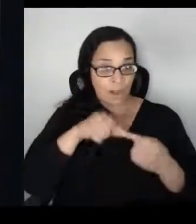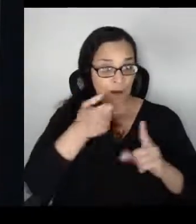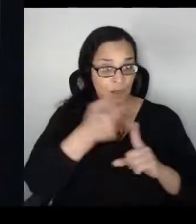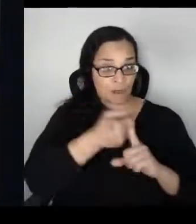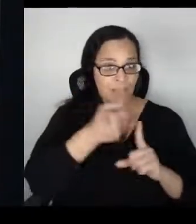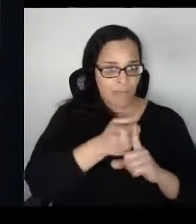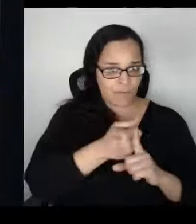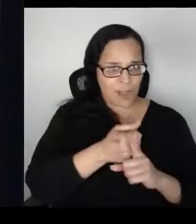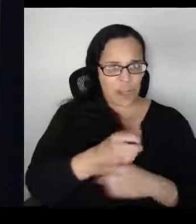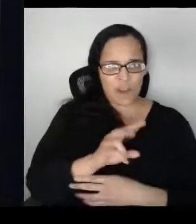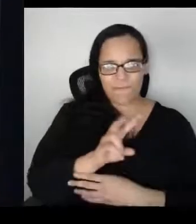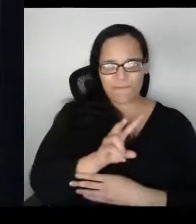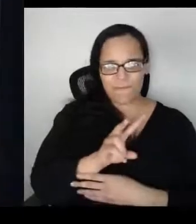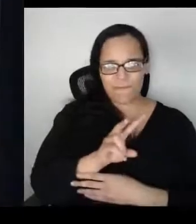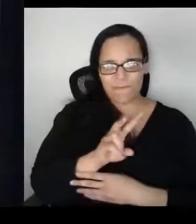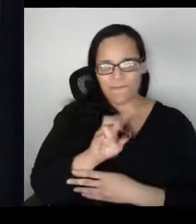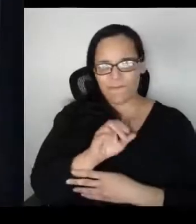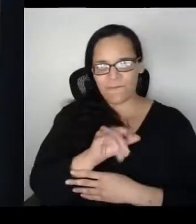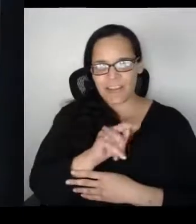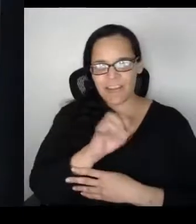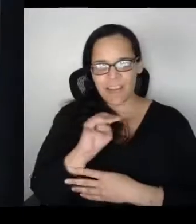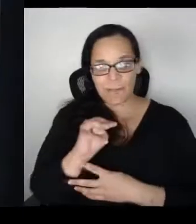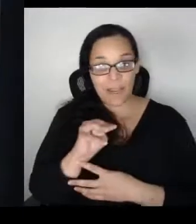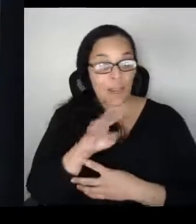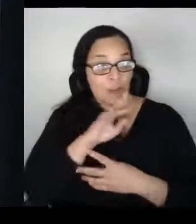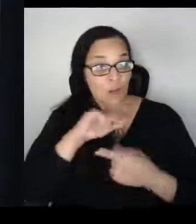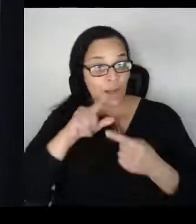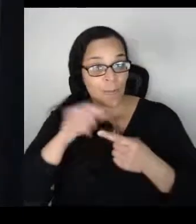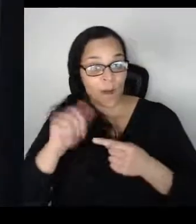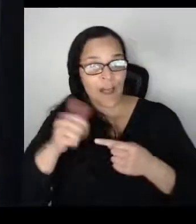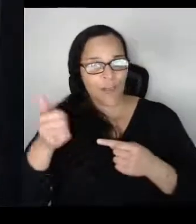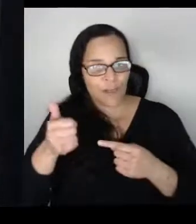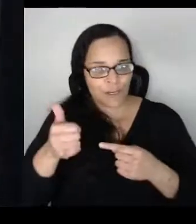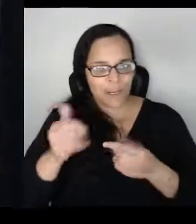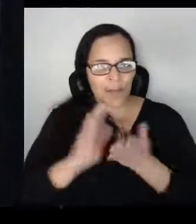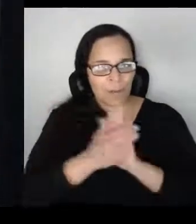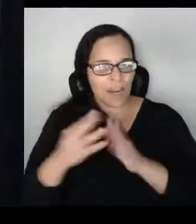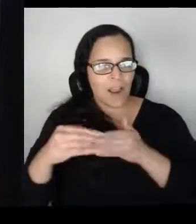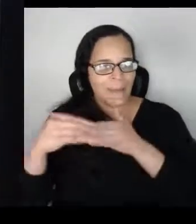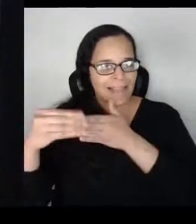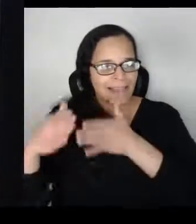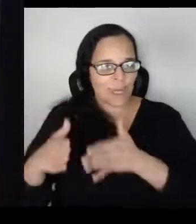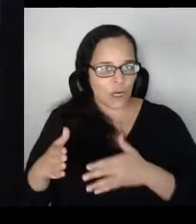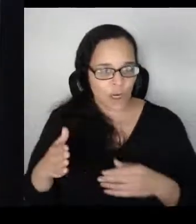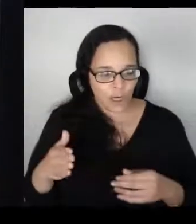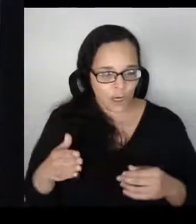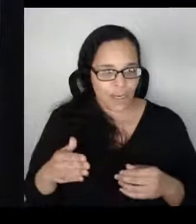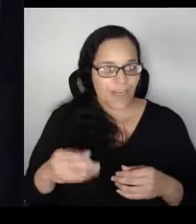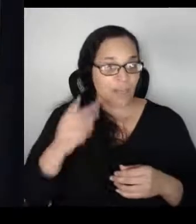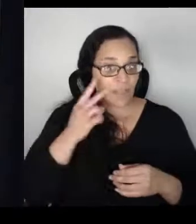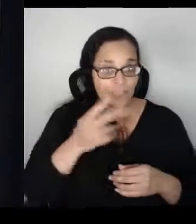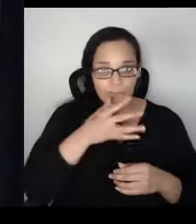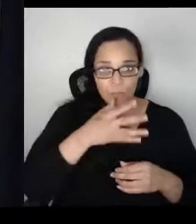If you're speaking about others, you become a leader. And to see women and men, people who have been traumatized,